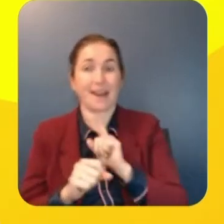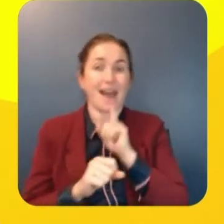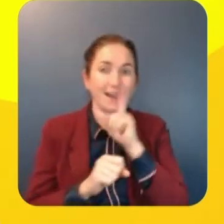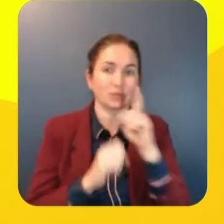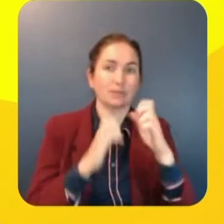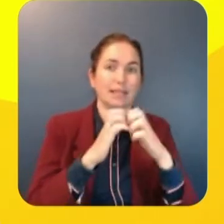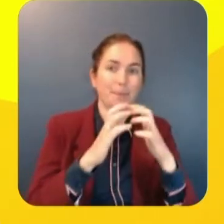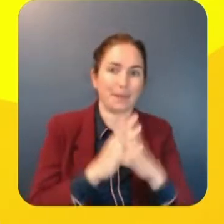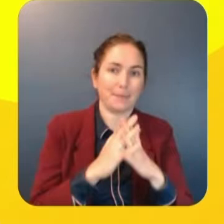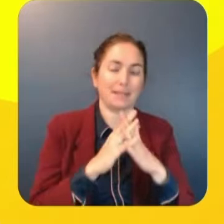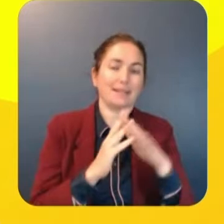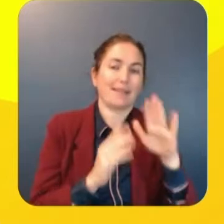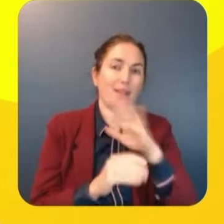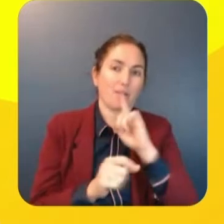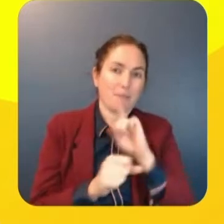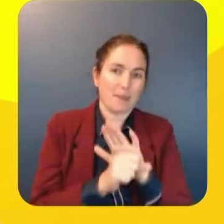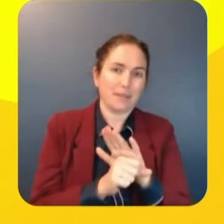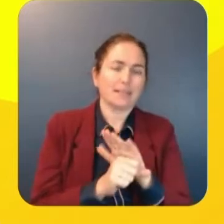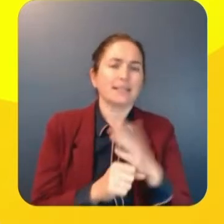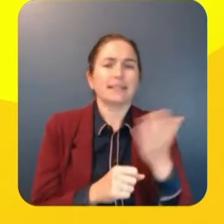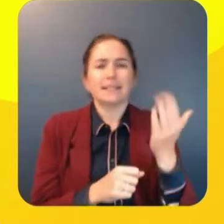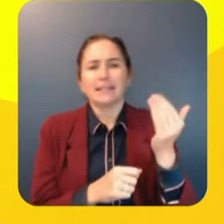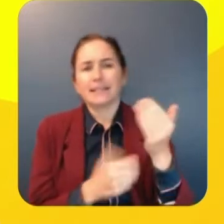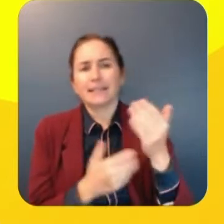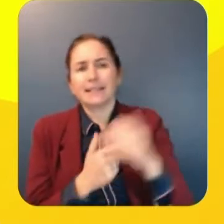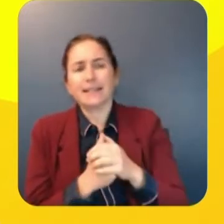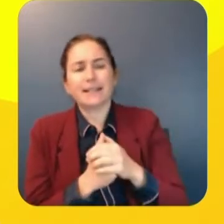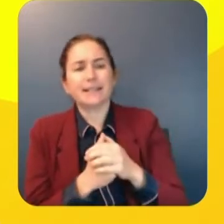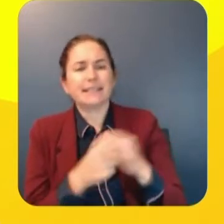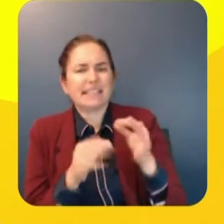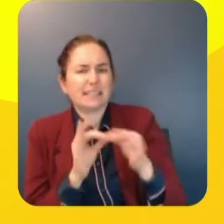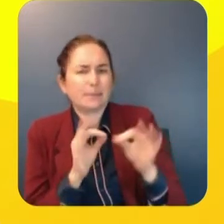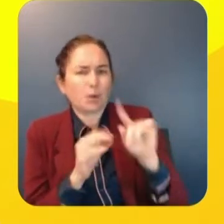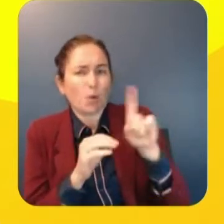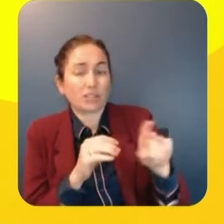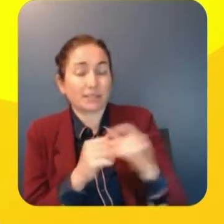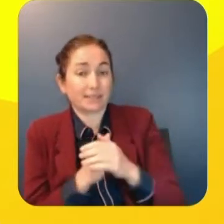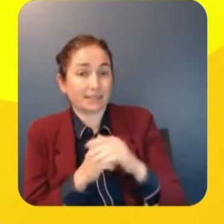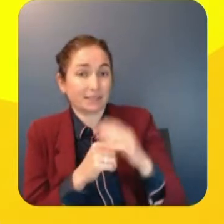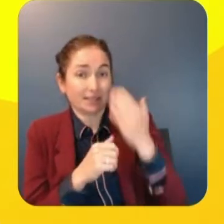So, Geoffrey, a simple question, was this simply a moment rather than a movement?